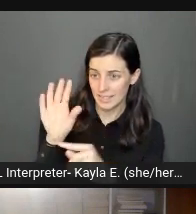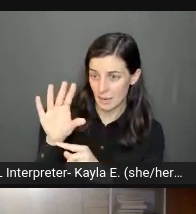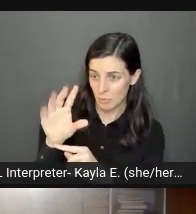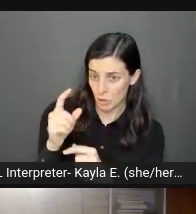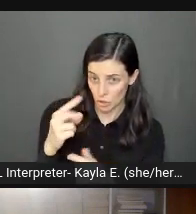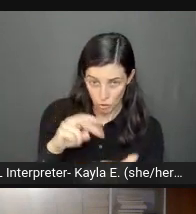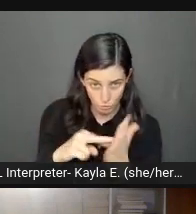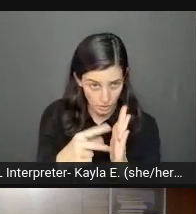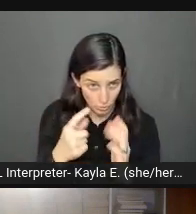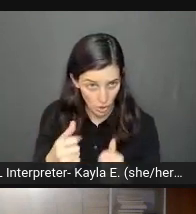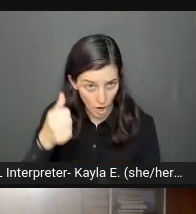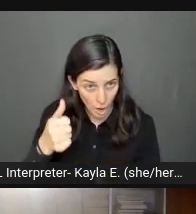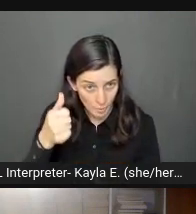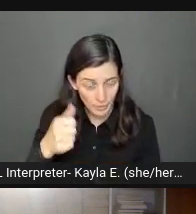Yes, put it up.